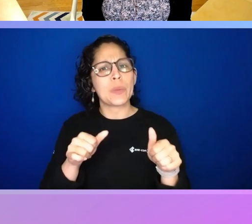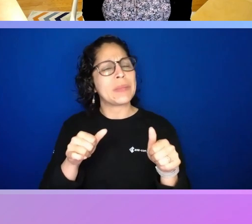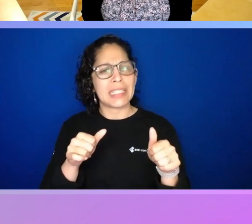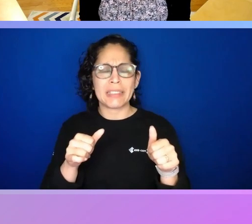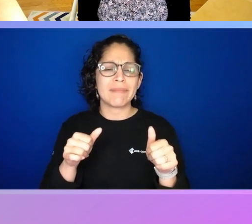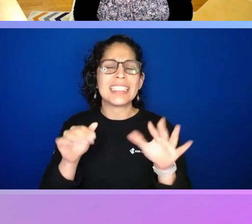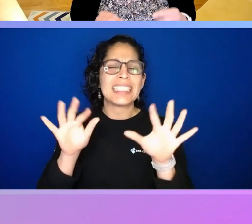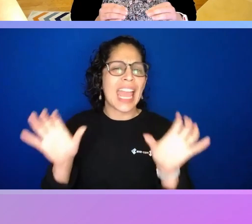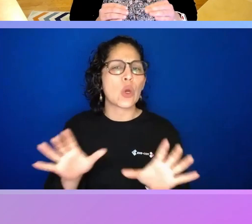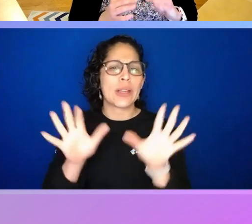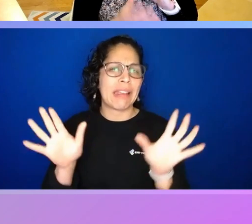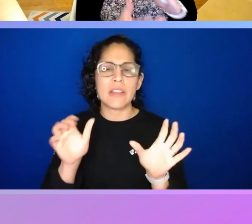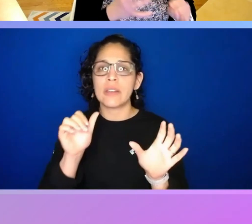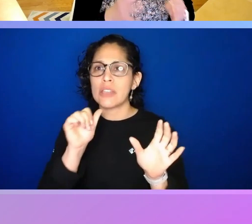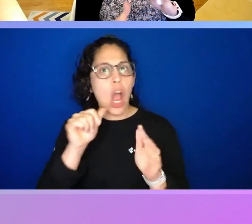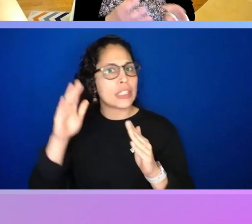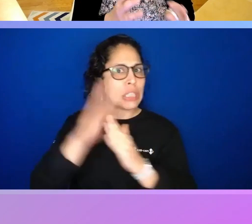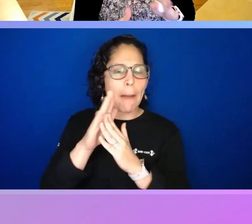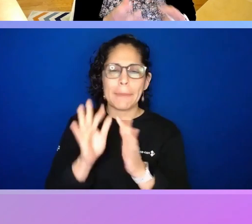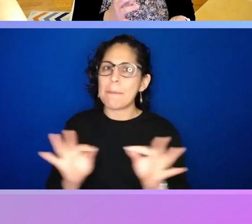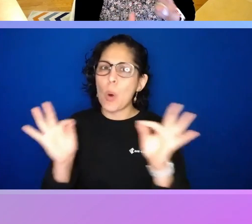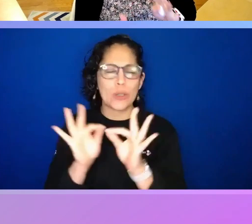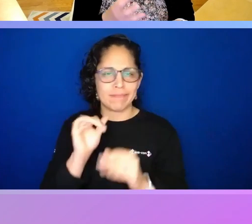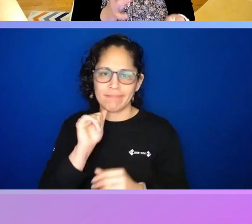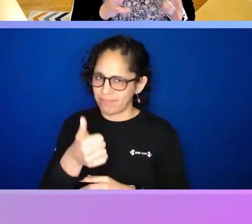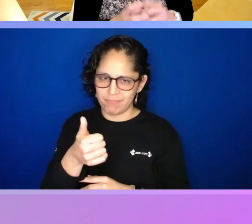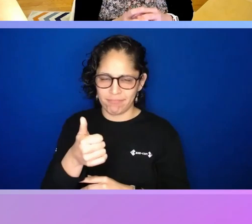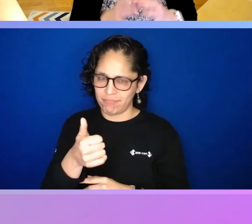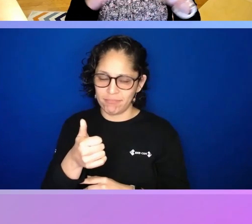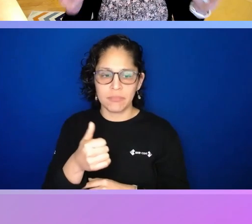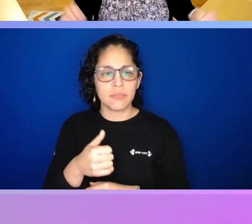alto was there and that the image for some graphic or